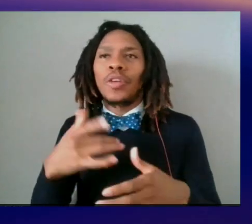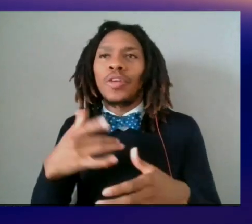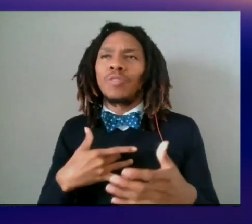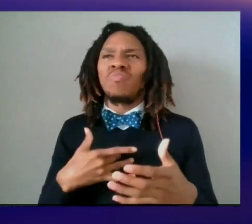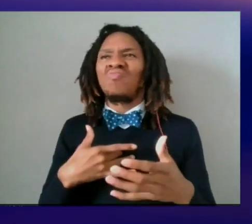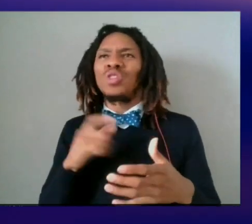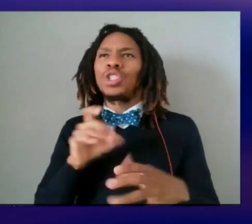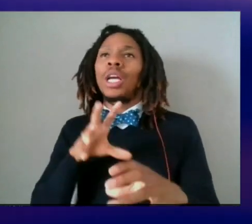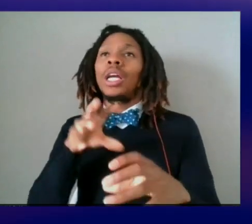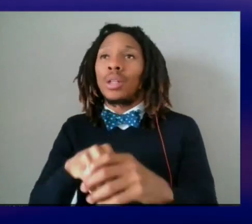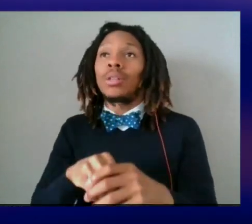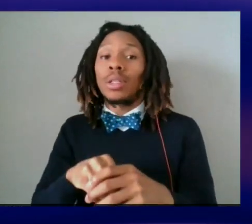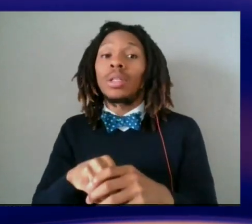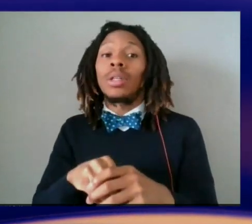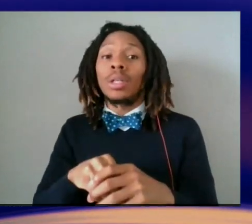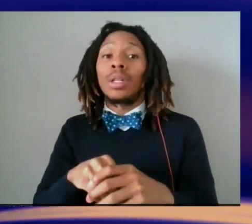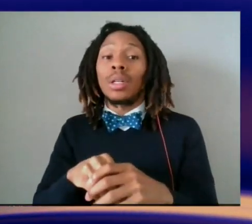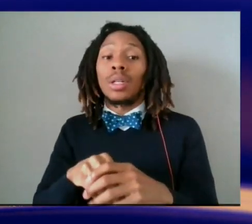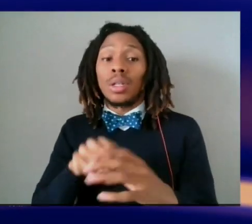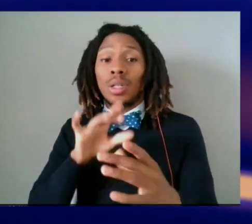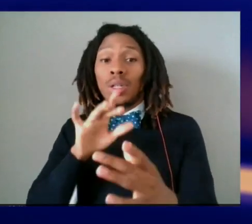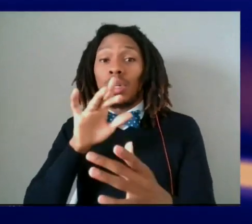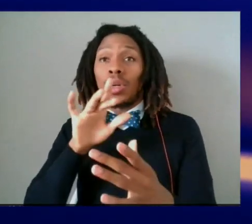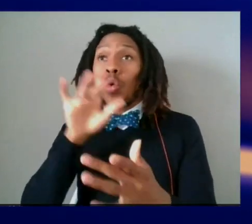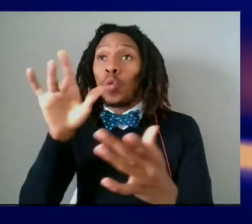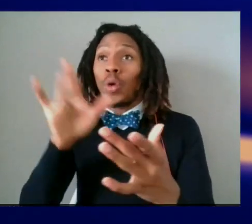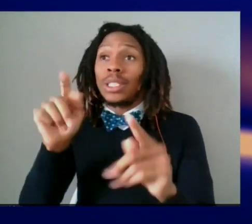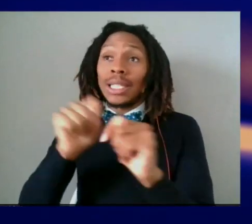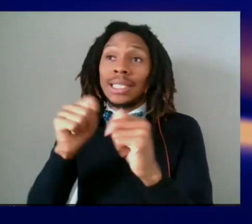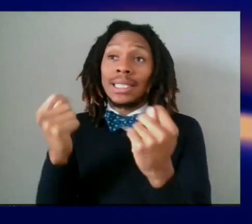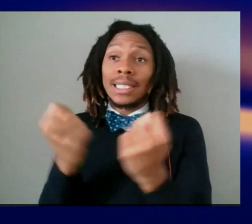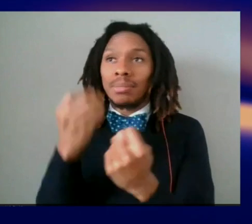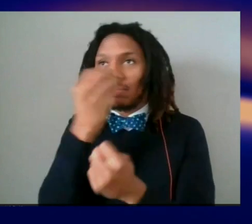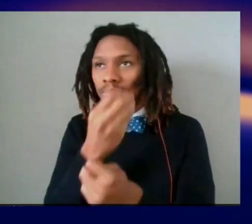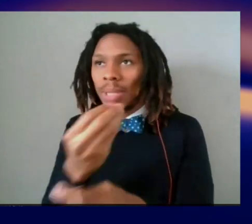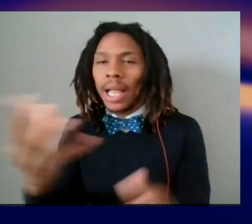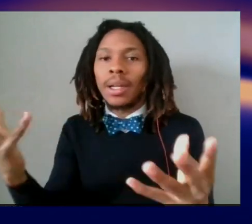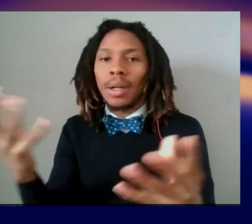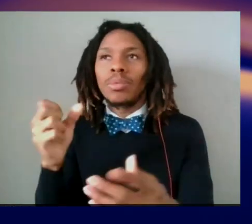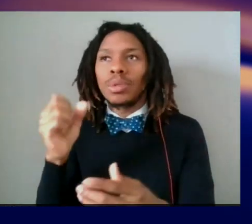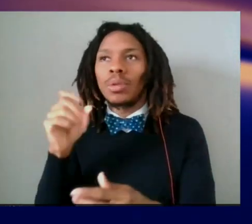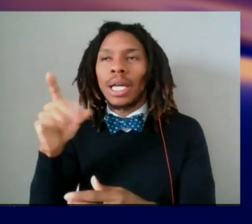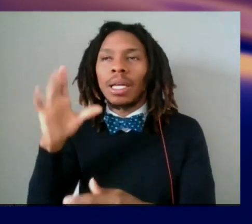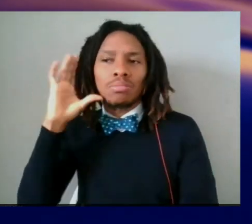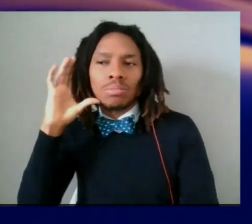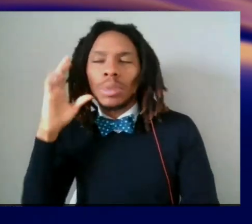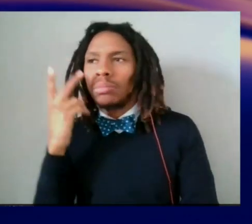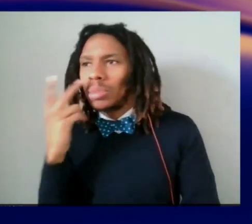make sure that you reach out to the team so that they can actually hear what your use case is